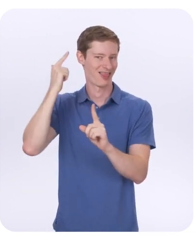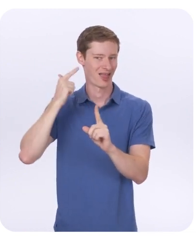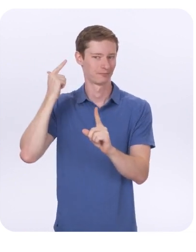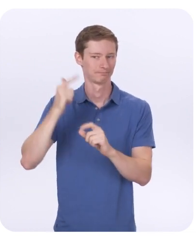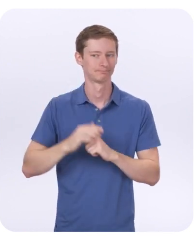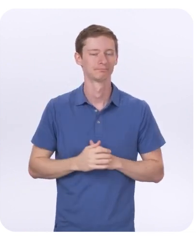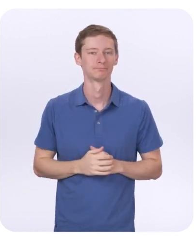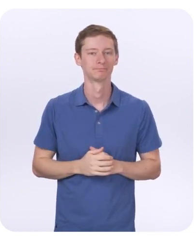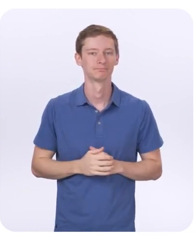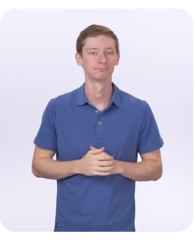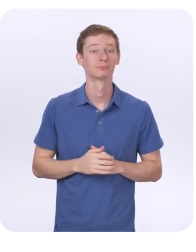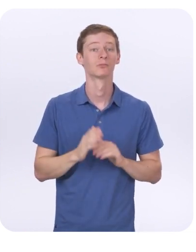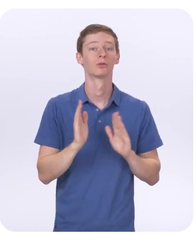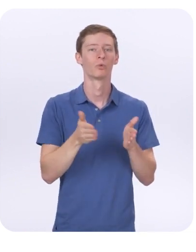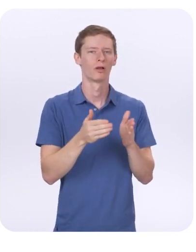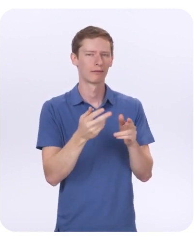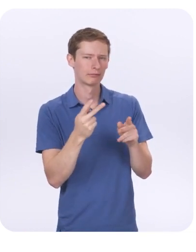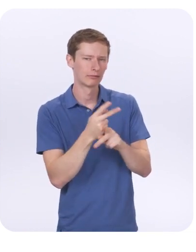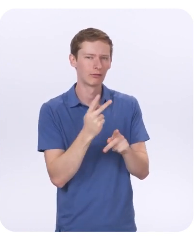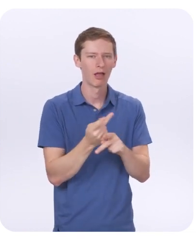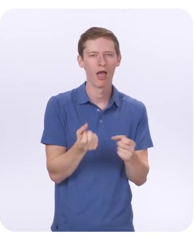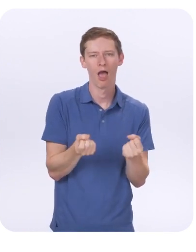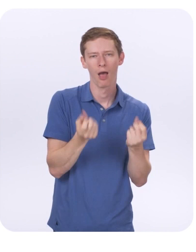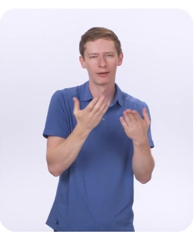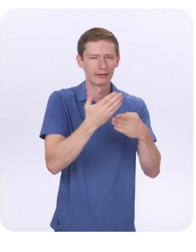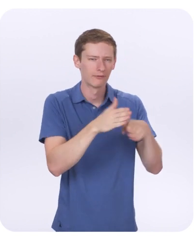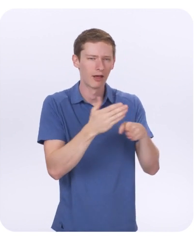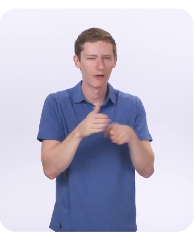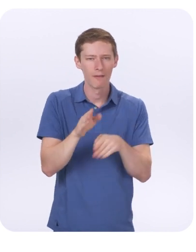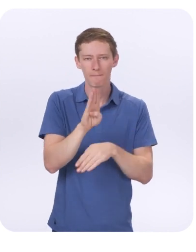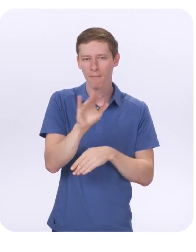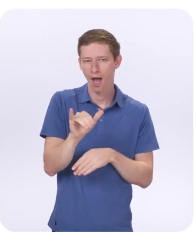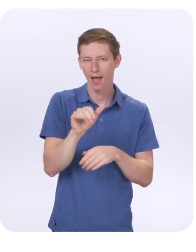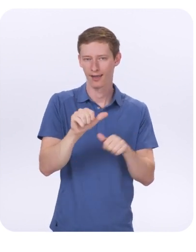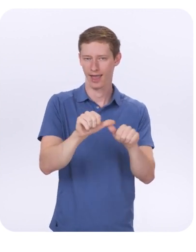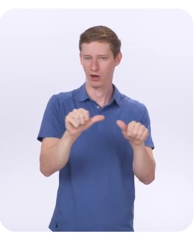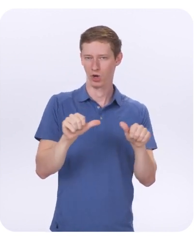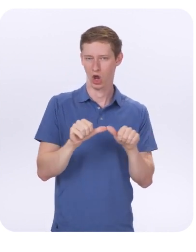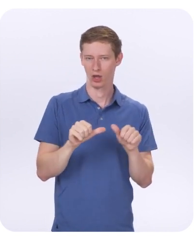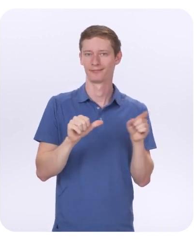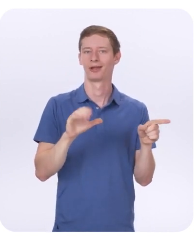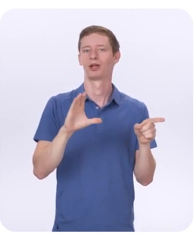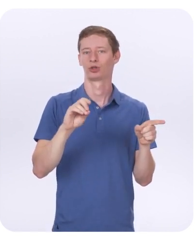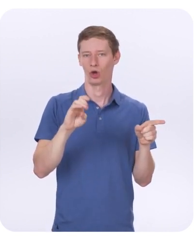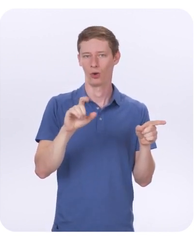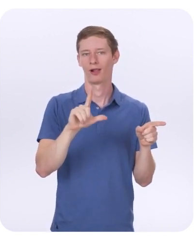that we put above. So here is the plot. It looks similar to the price distribution.